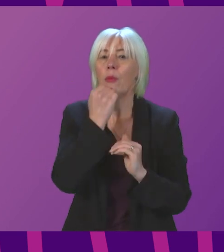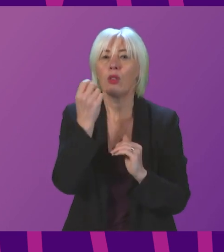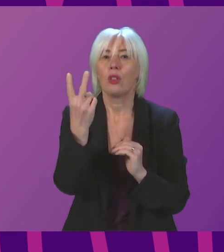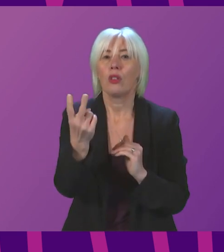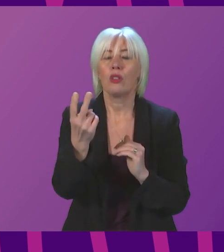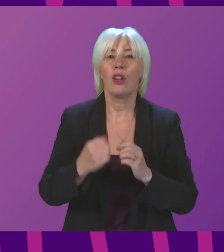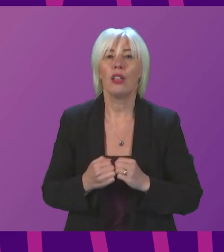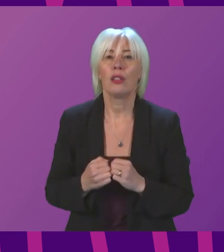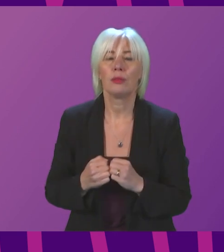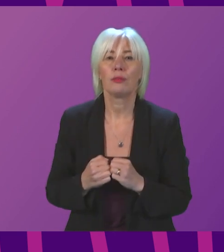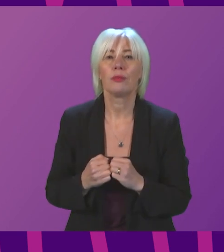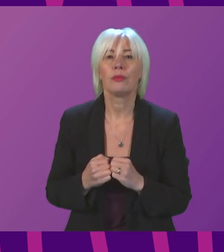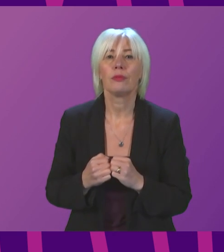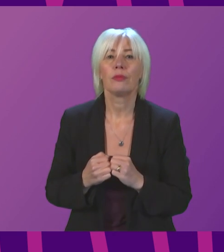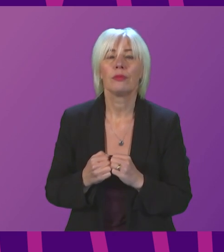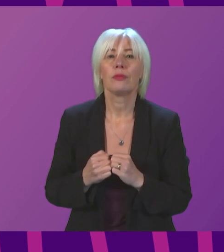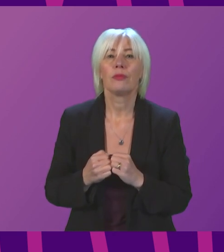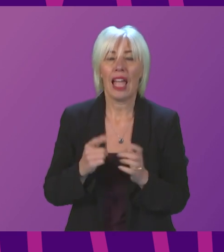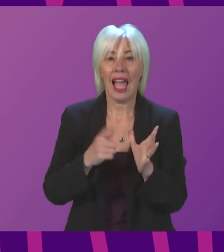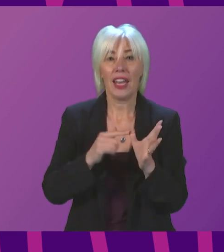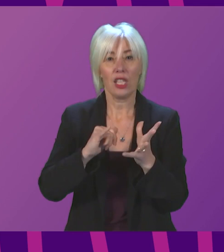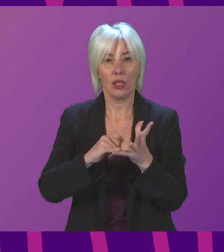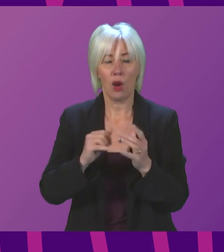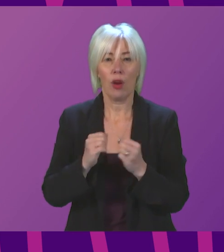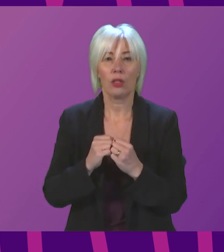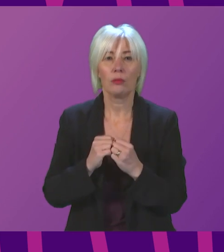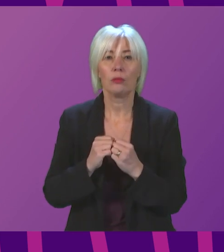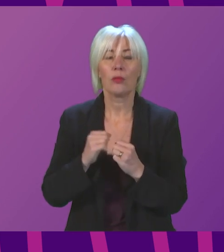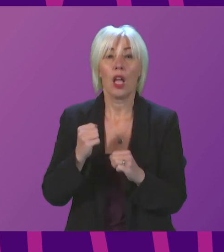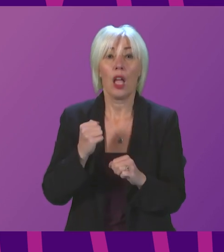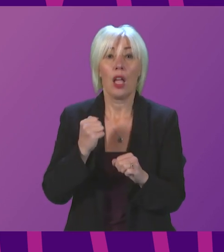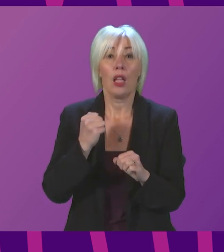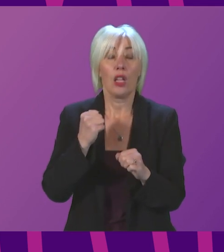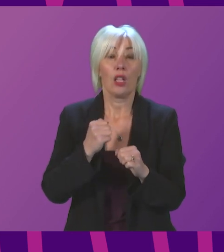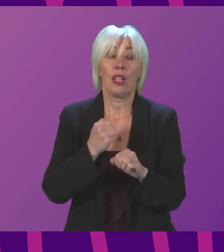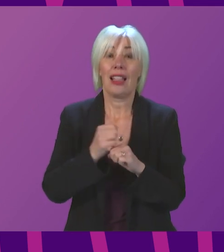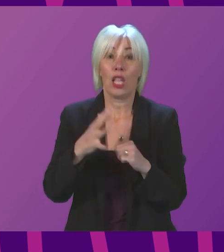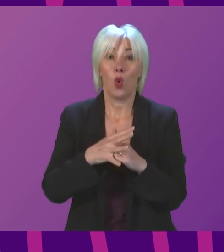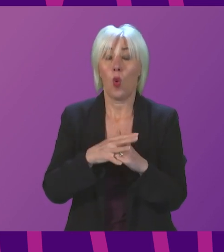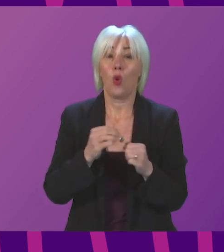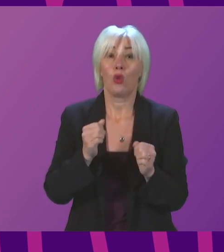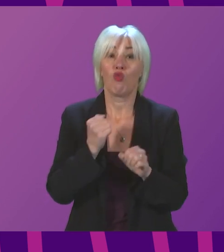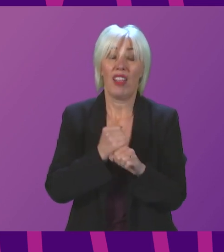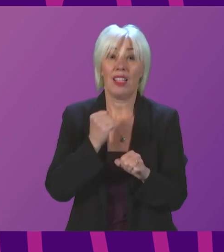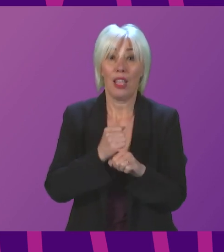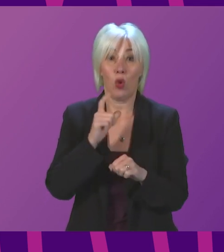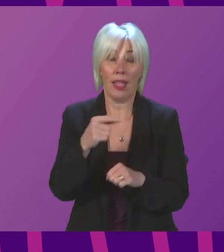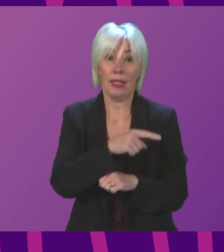today. Greater Glasgow and Clyde NHS Board has been in level 4 special measures for more than